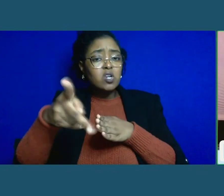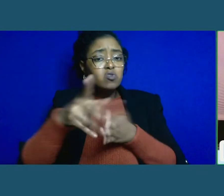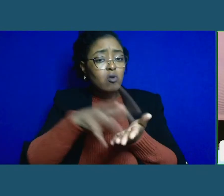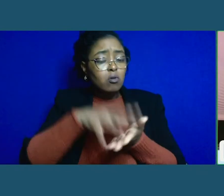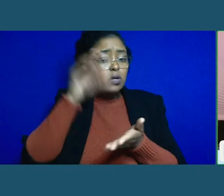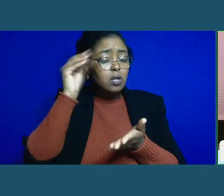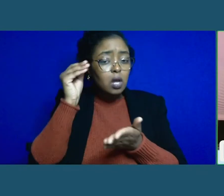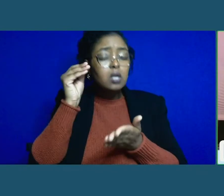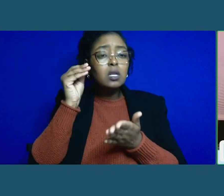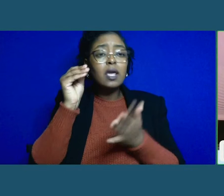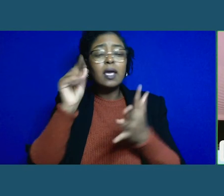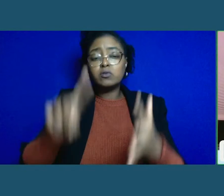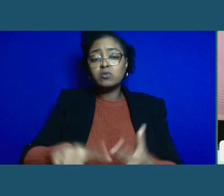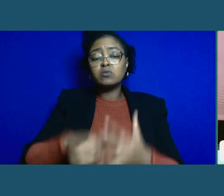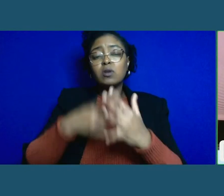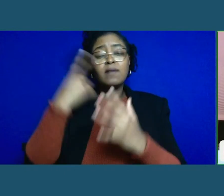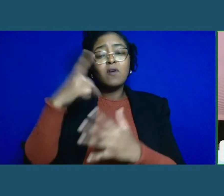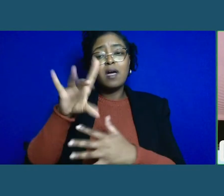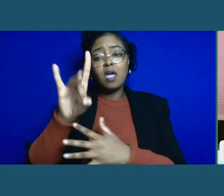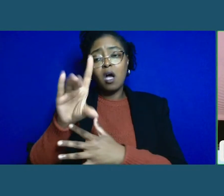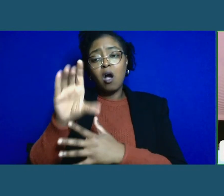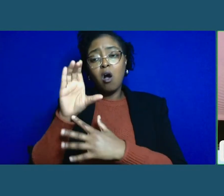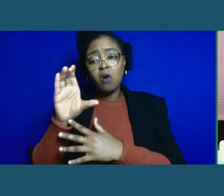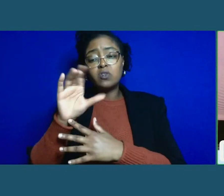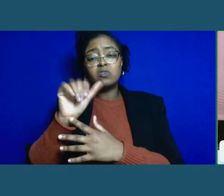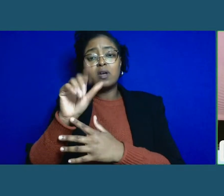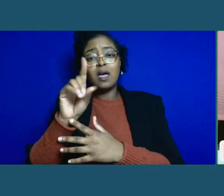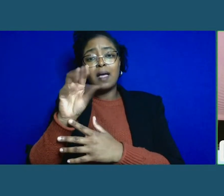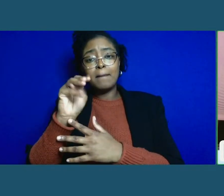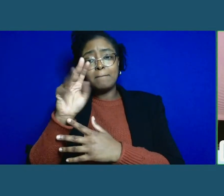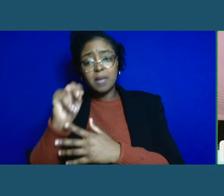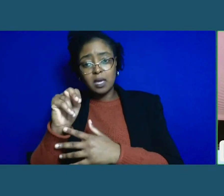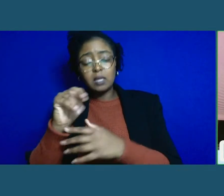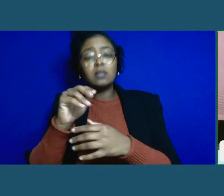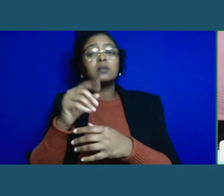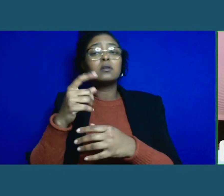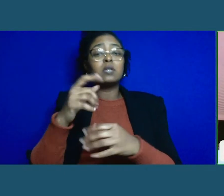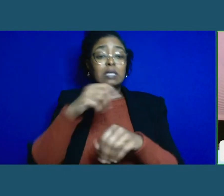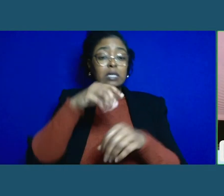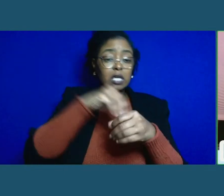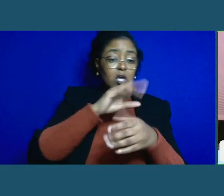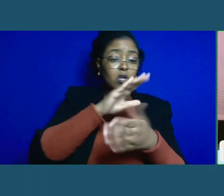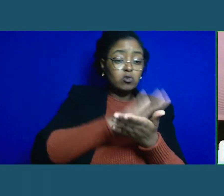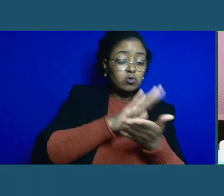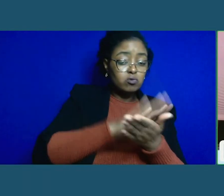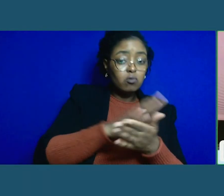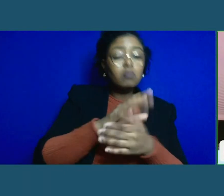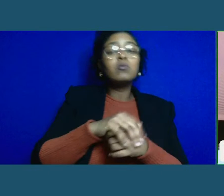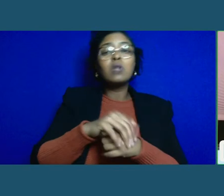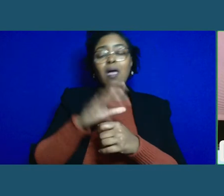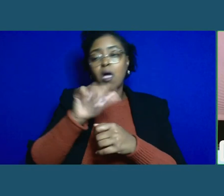instance, there is professional learning that is being launched for all 800 administrators. Both